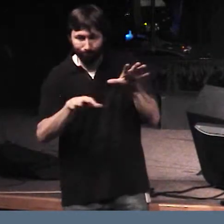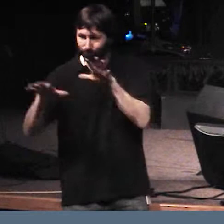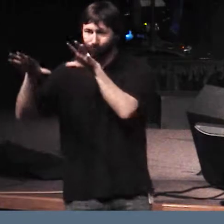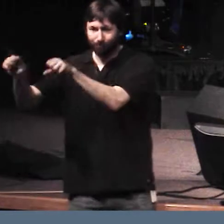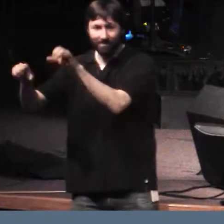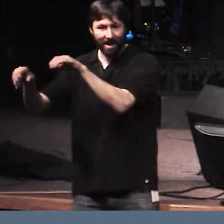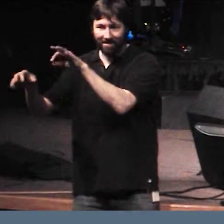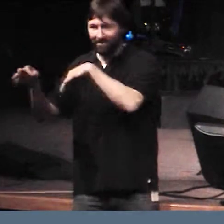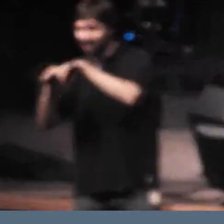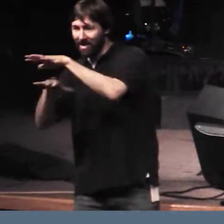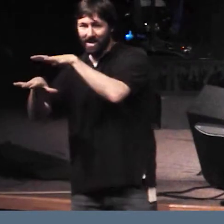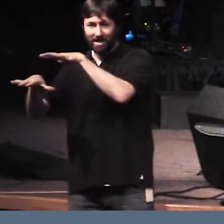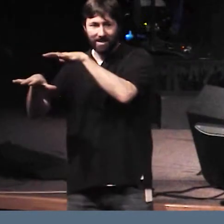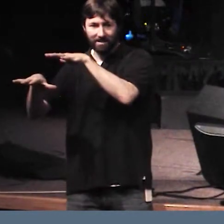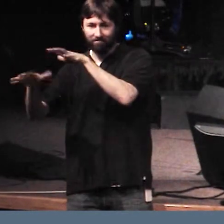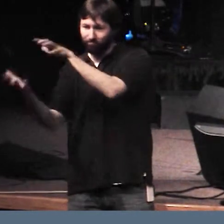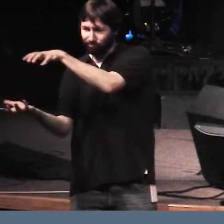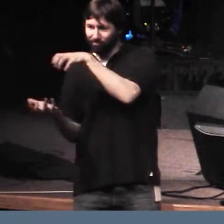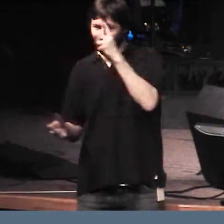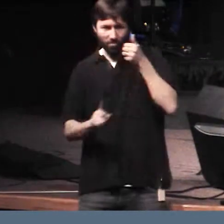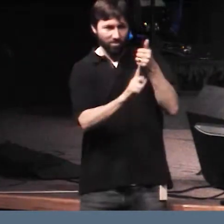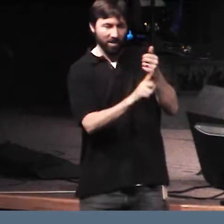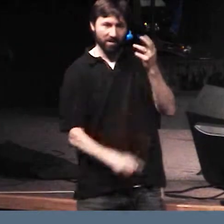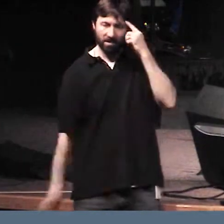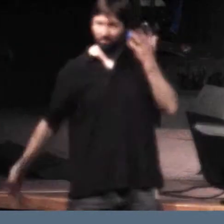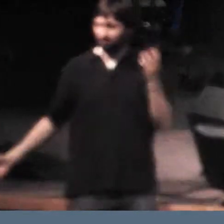possessions and so the guy actually says I think I will